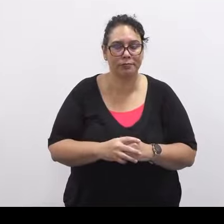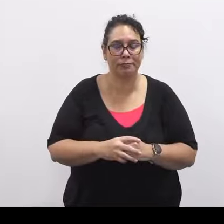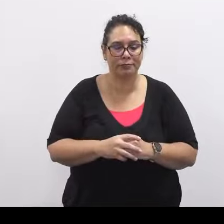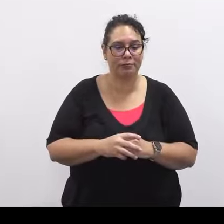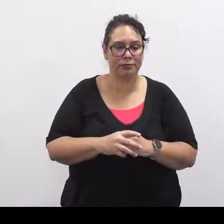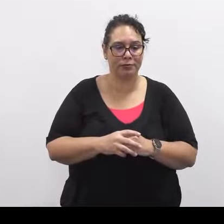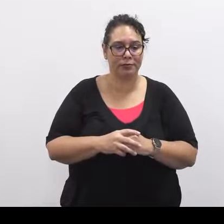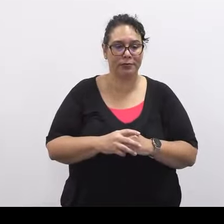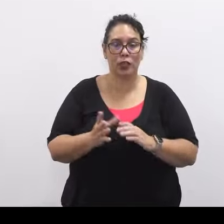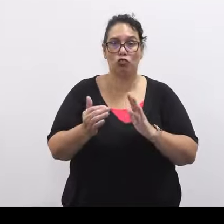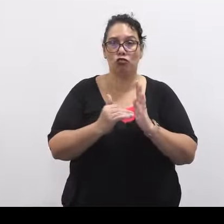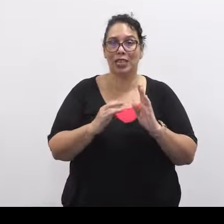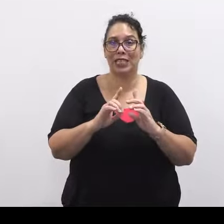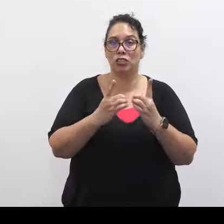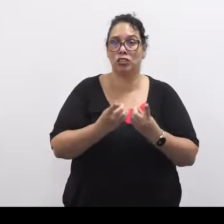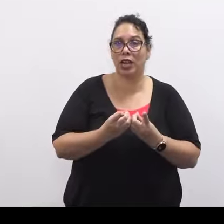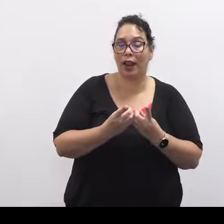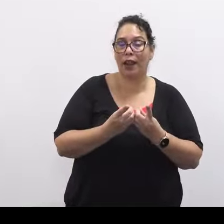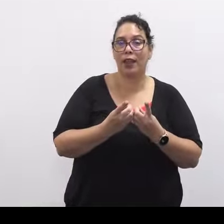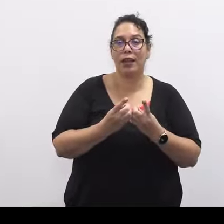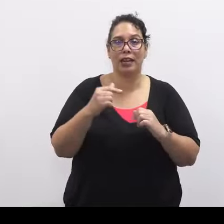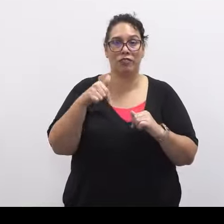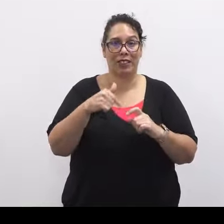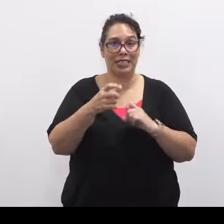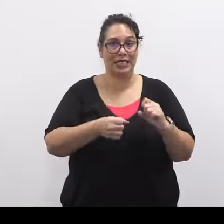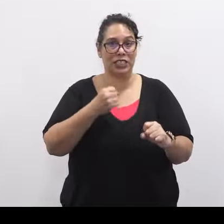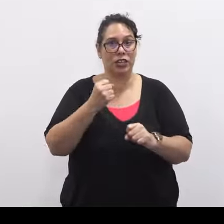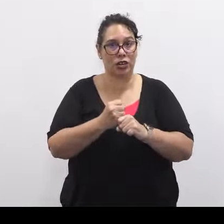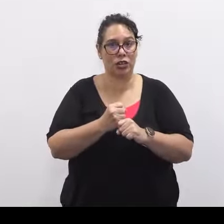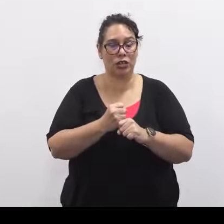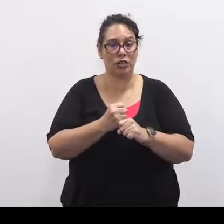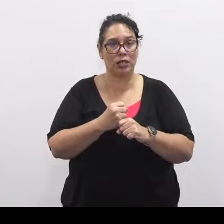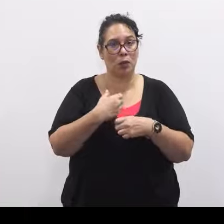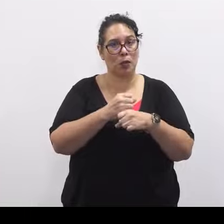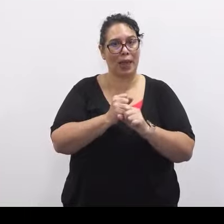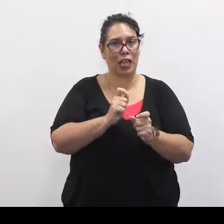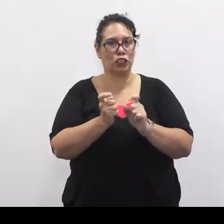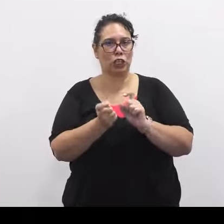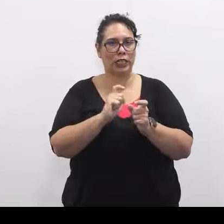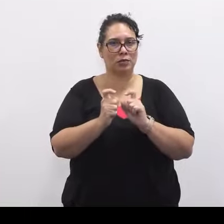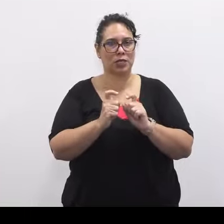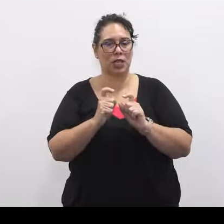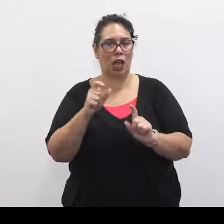What redistricting, and for this year, we will make adjustments. And our target date for approval